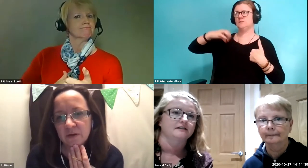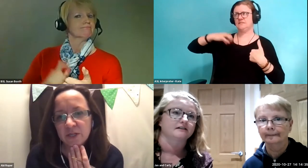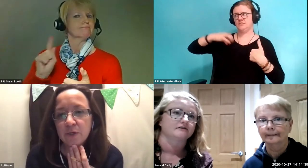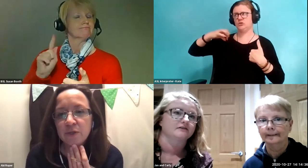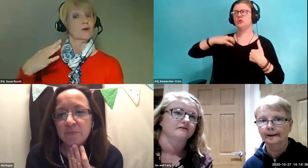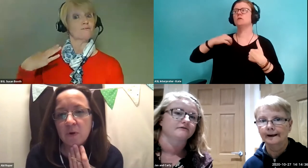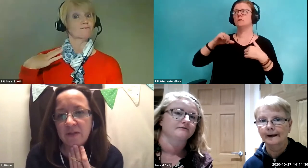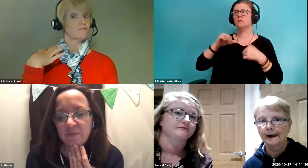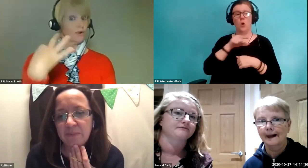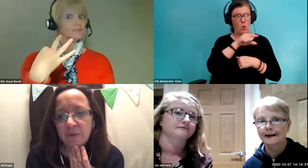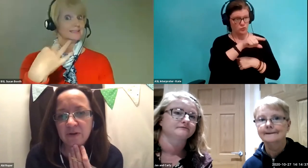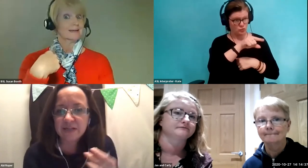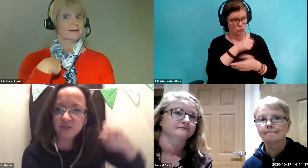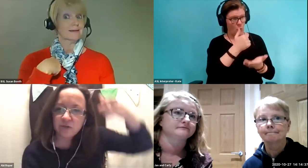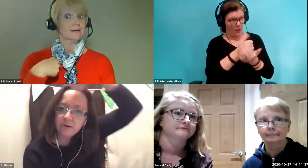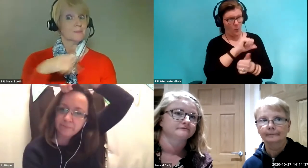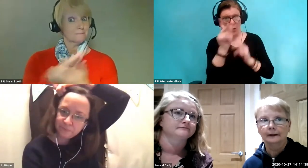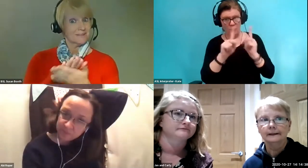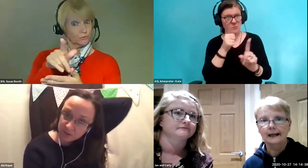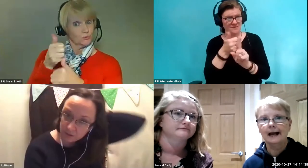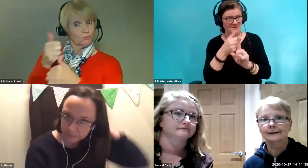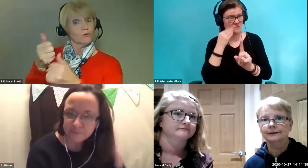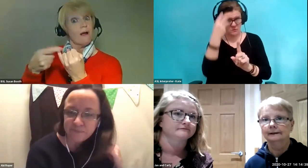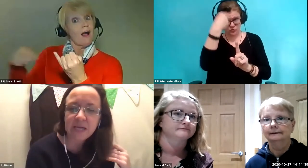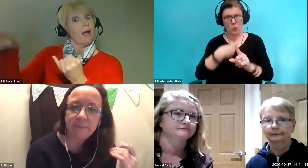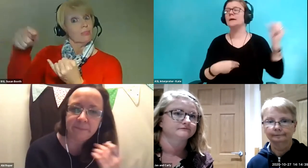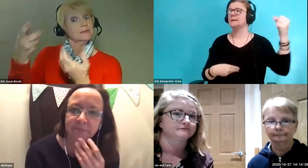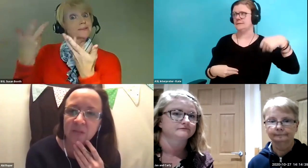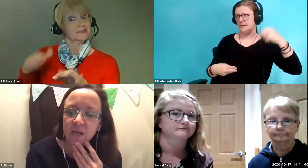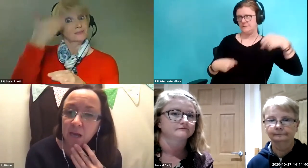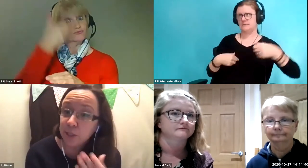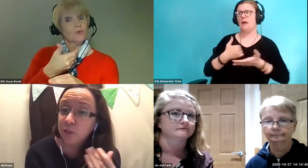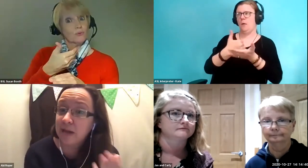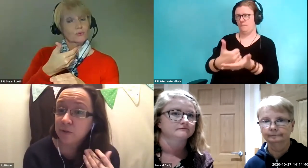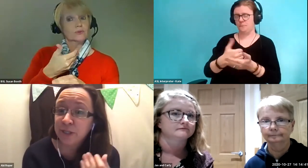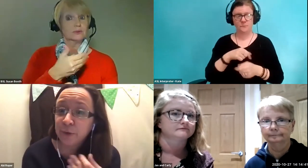so you support other people who have had a stroke yes yeah and you do that on Zoom